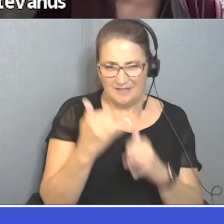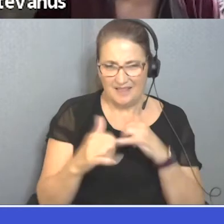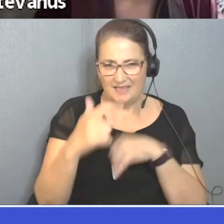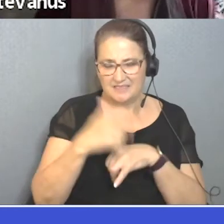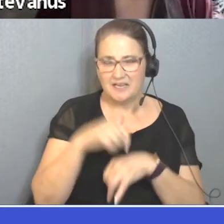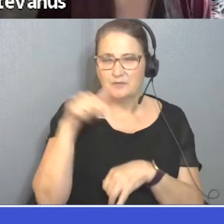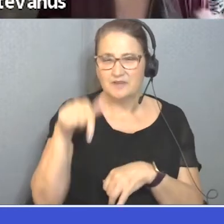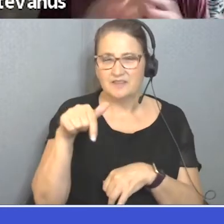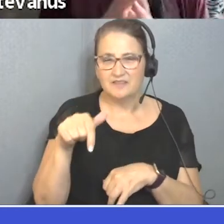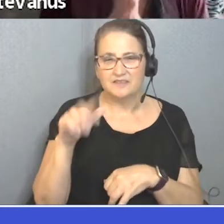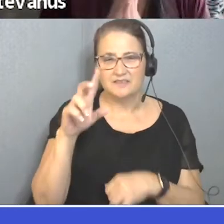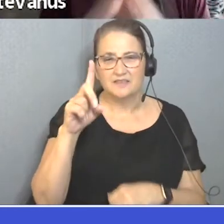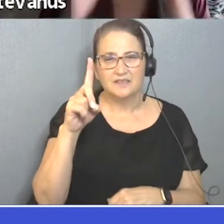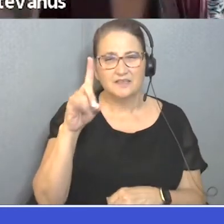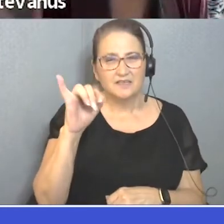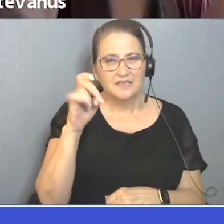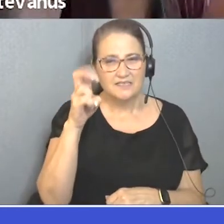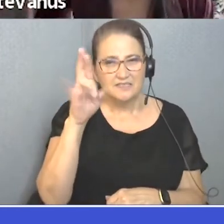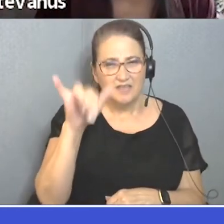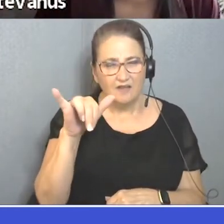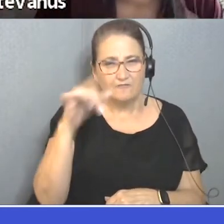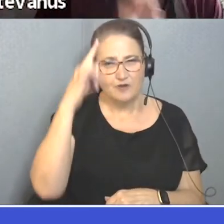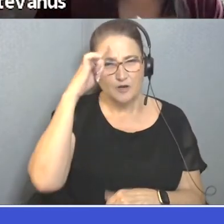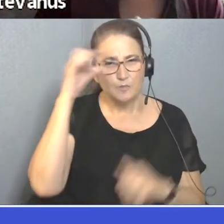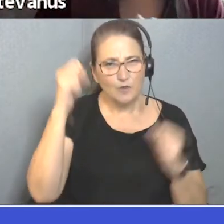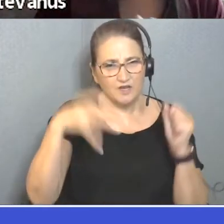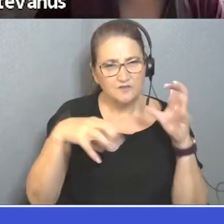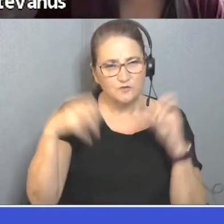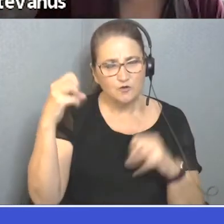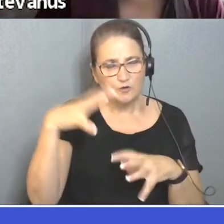so we're going to be working prompts similar to last time, but this is a